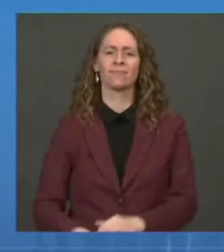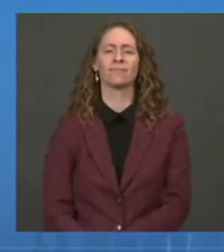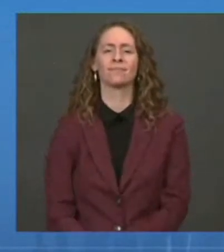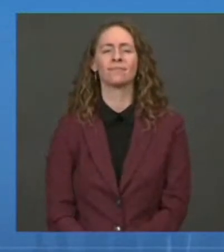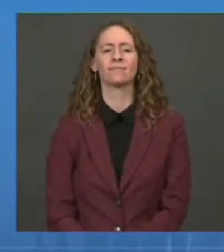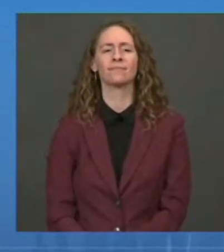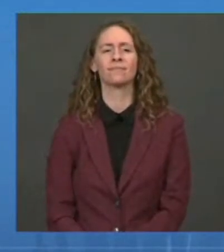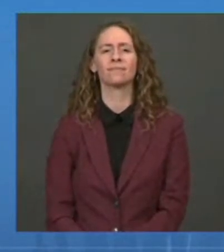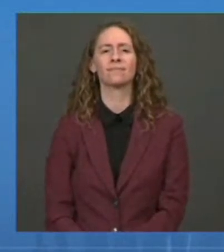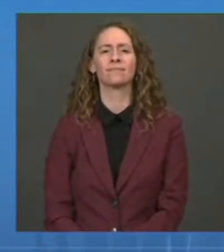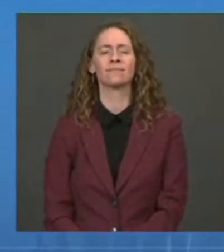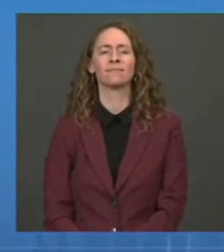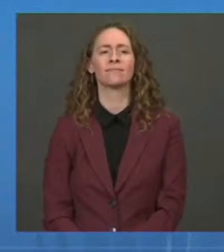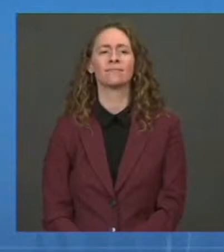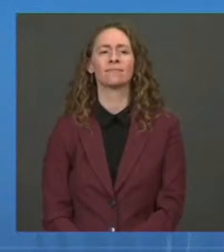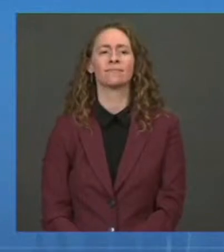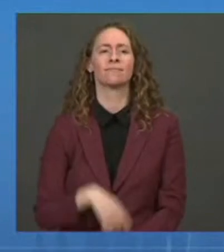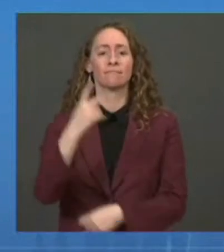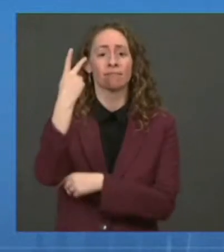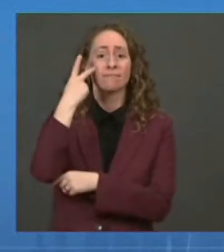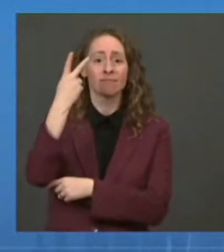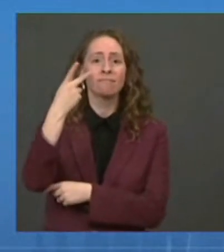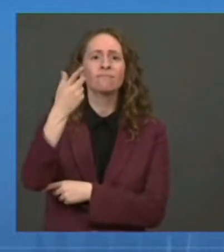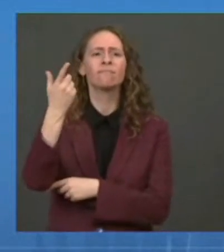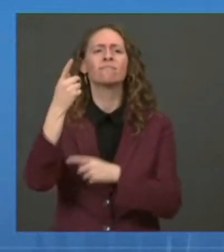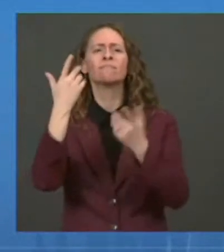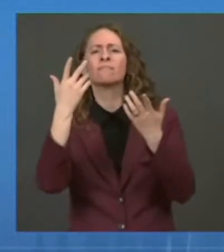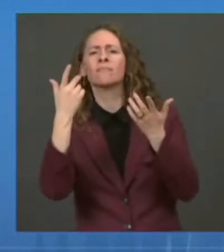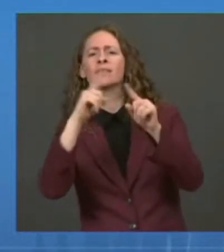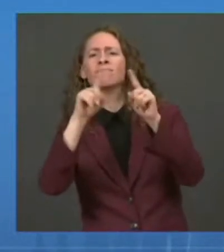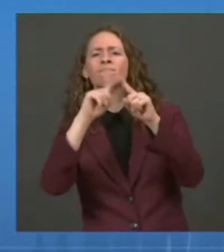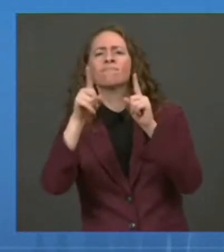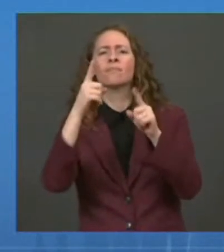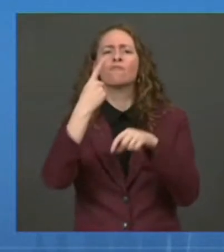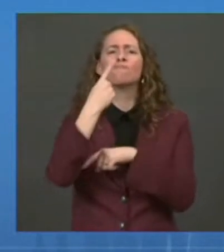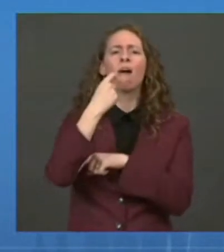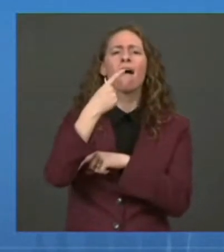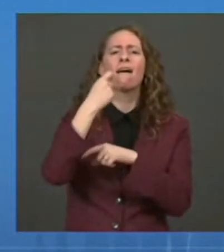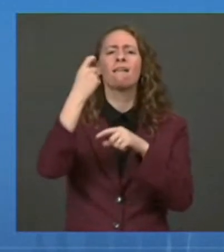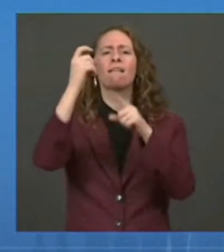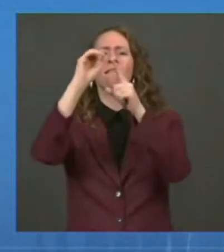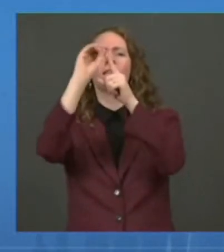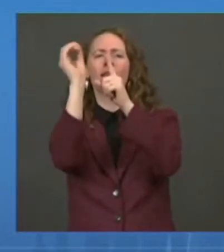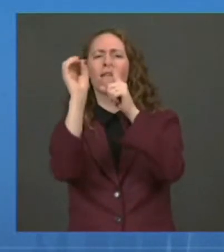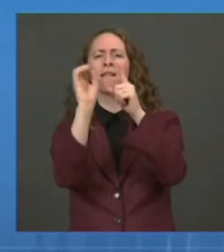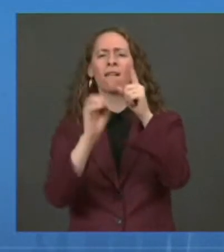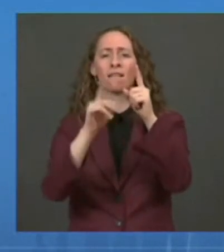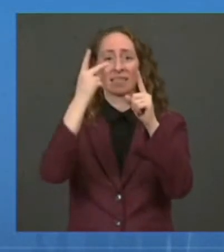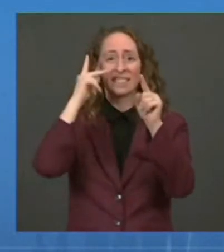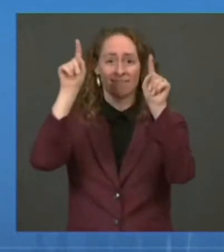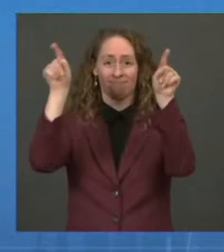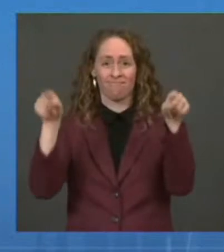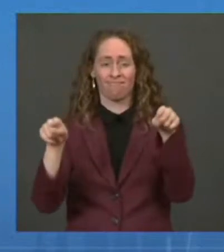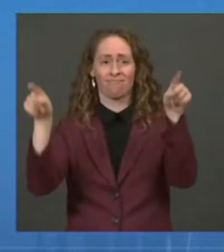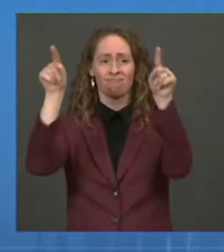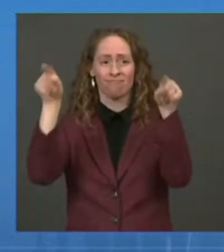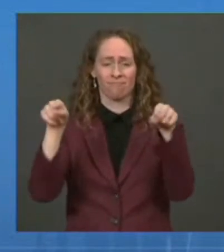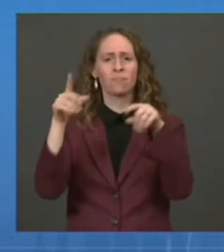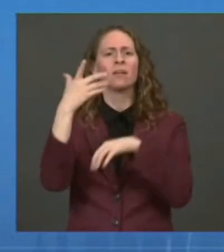YOU SEE THOSE RED NUMBERS AND